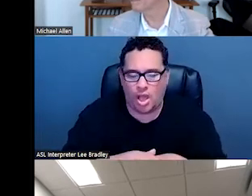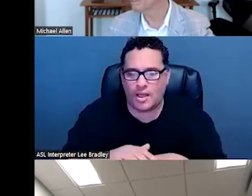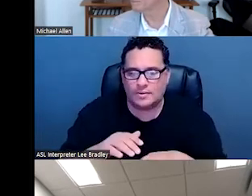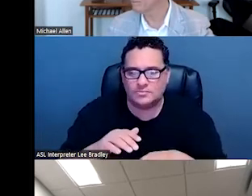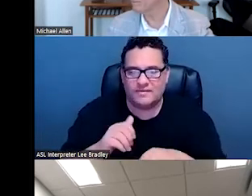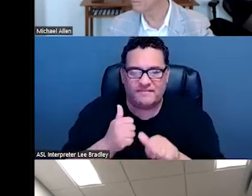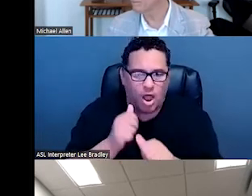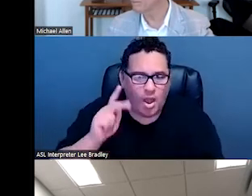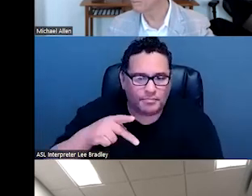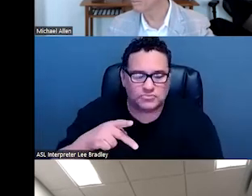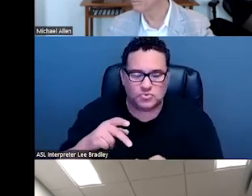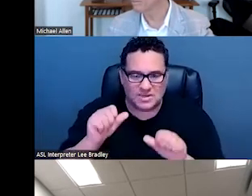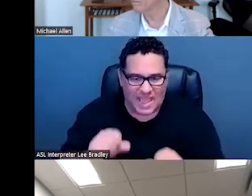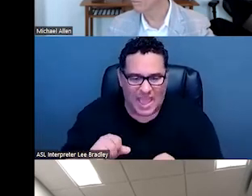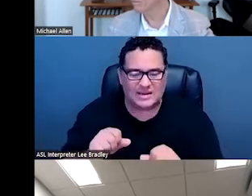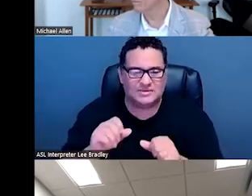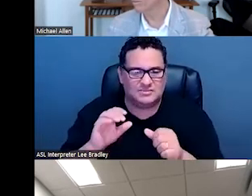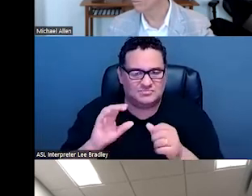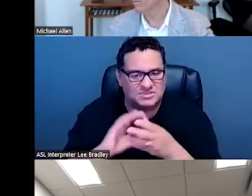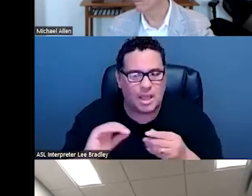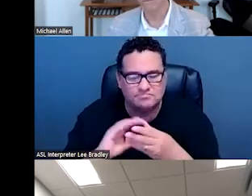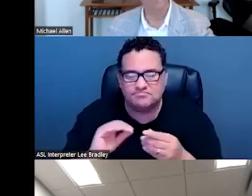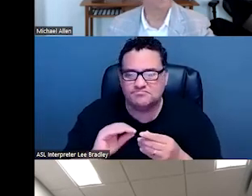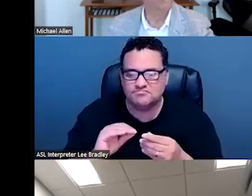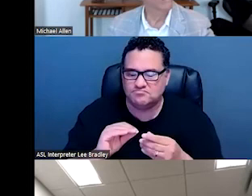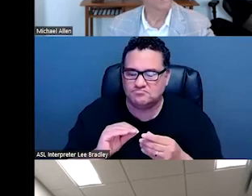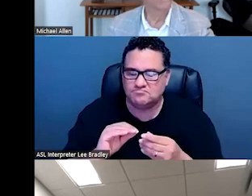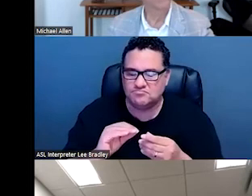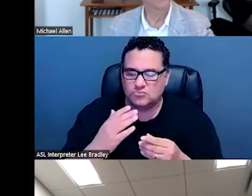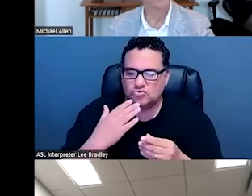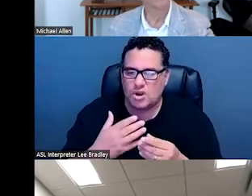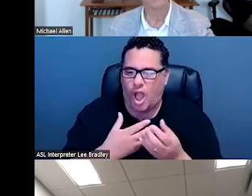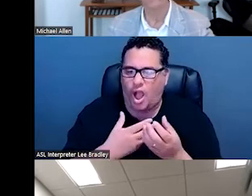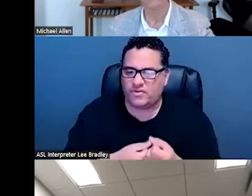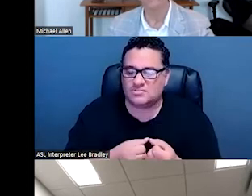WITH CONFIDENCE, THAT YOU KNOW THIS PERSON IS GOING TO BE FOLLOWED UP, CONTACT, PHONE